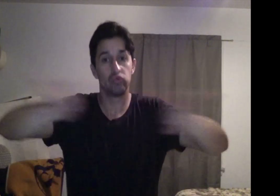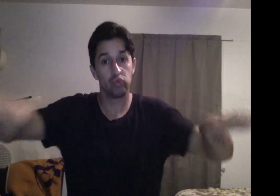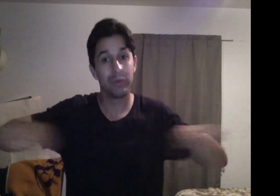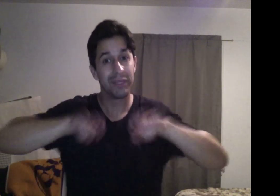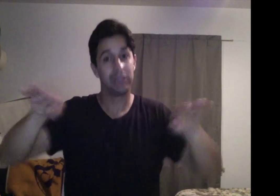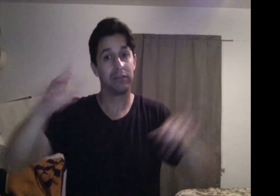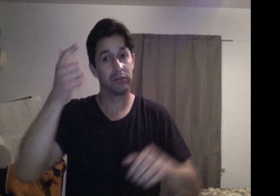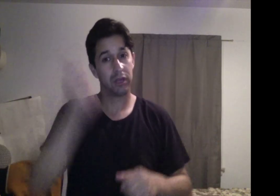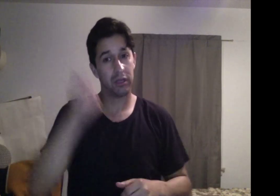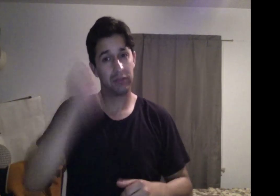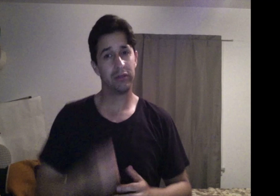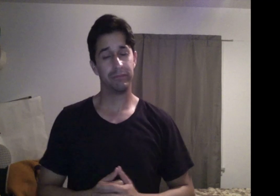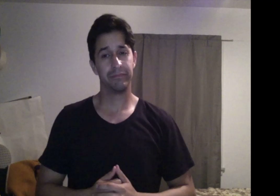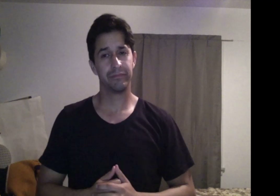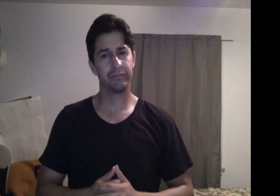swimming scholarship.